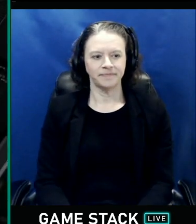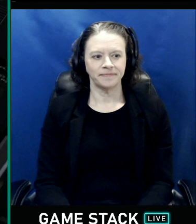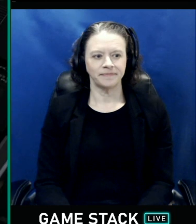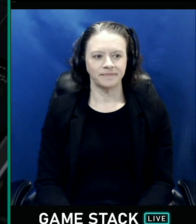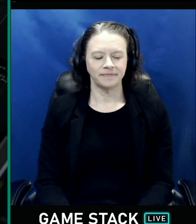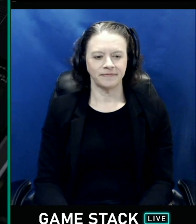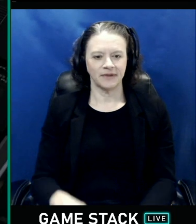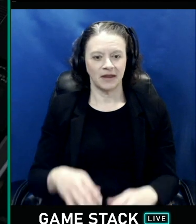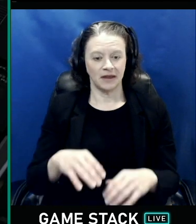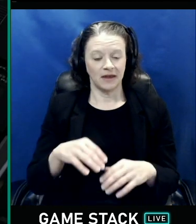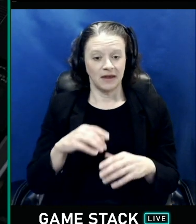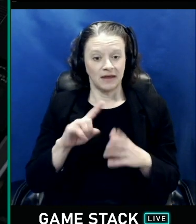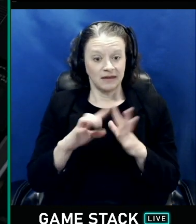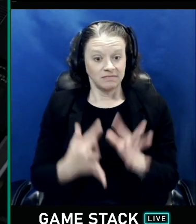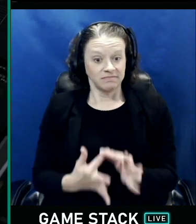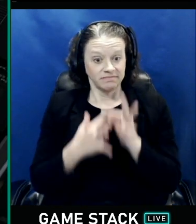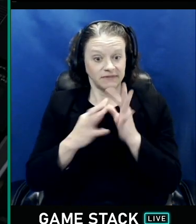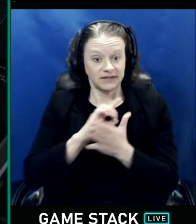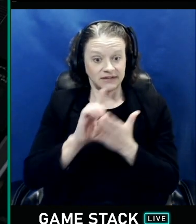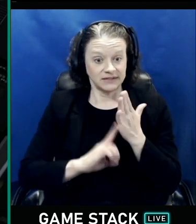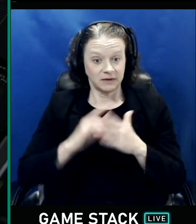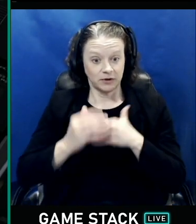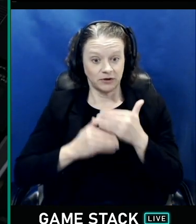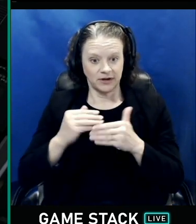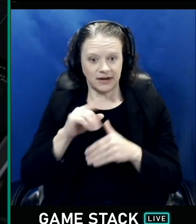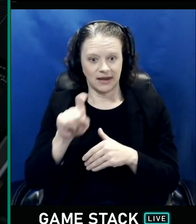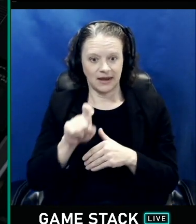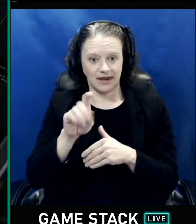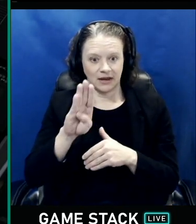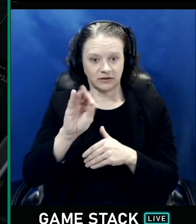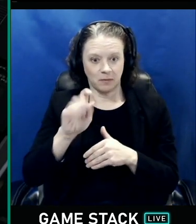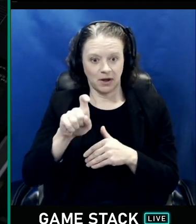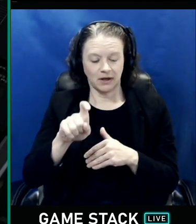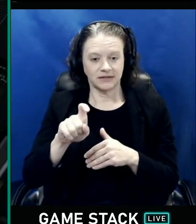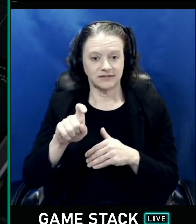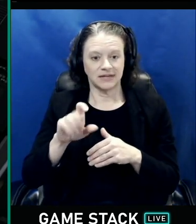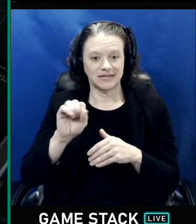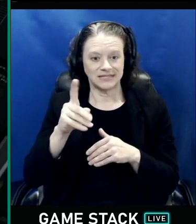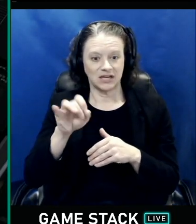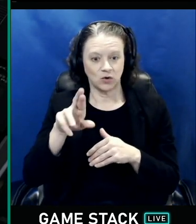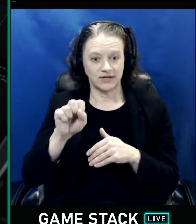The custom design processors in the Xbox Series X and Xbox Series S leverage